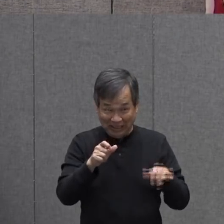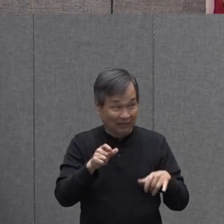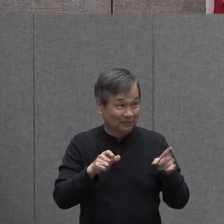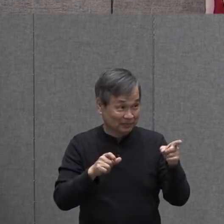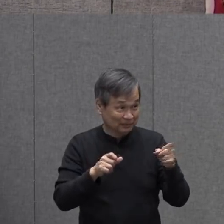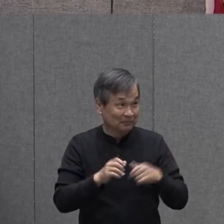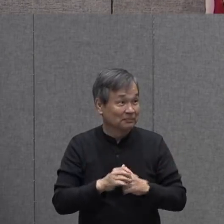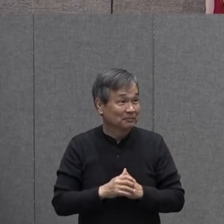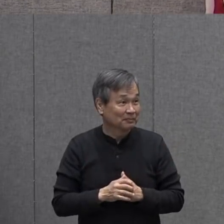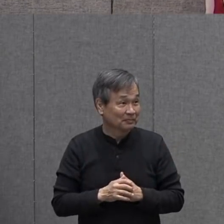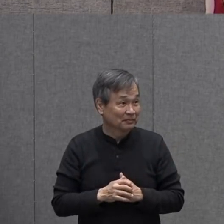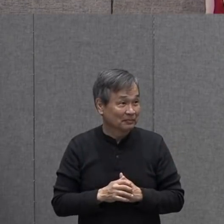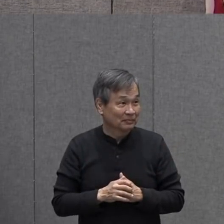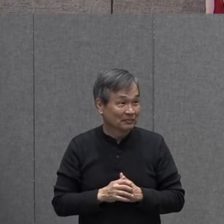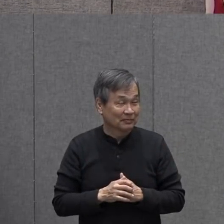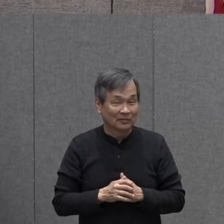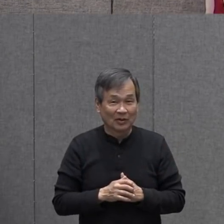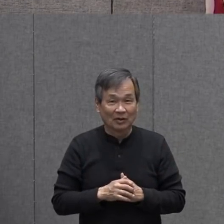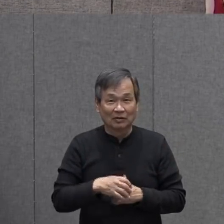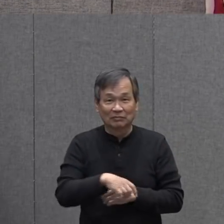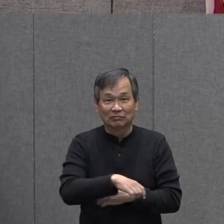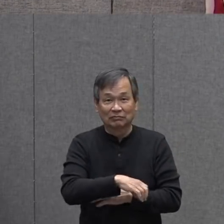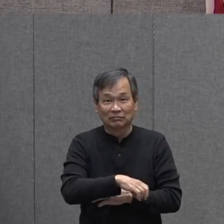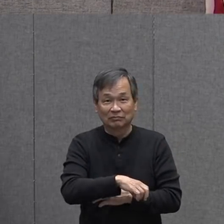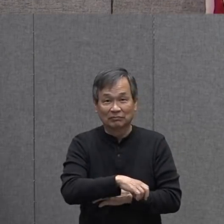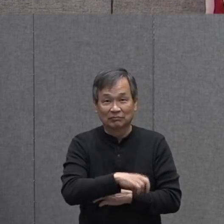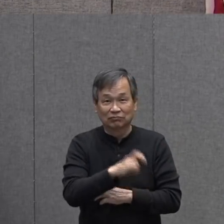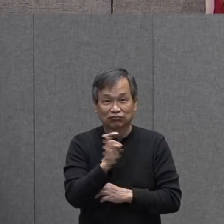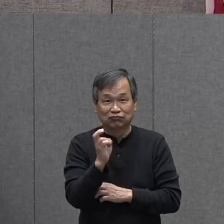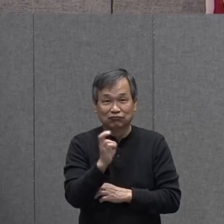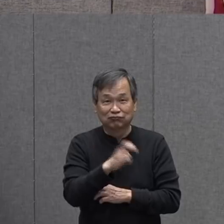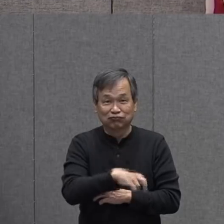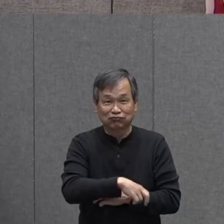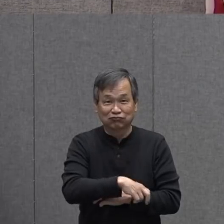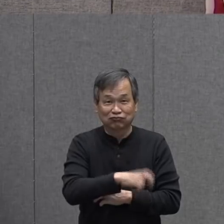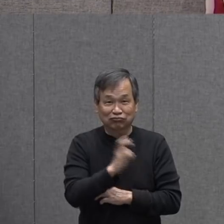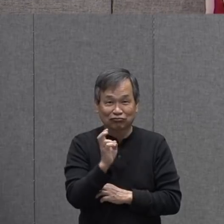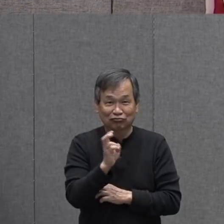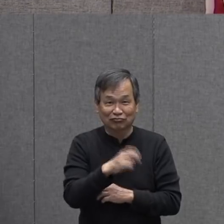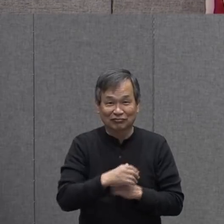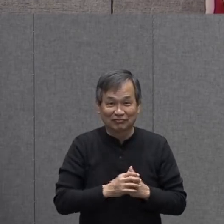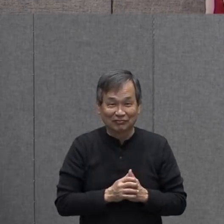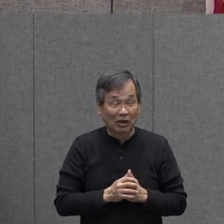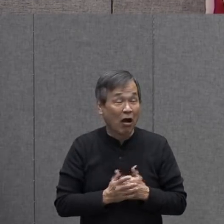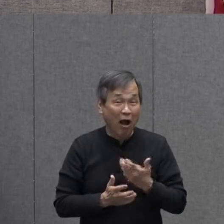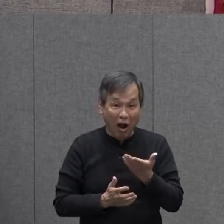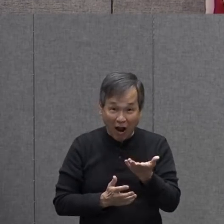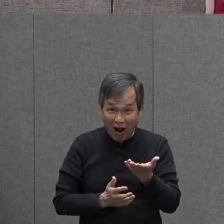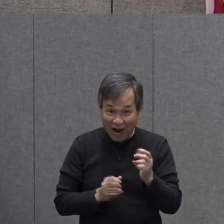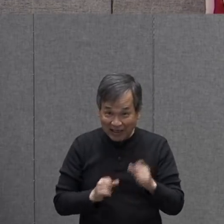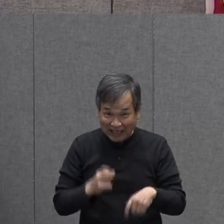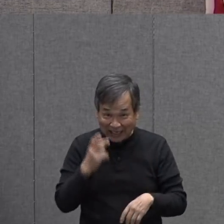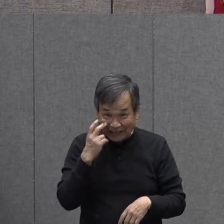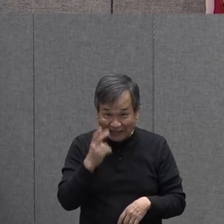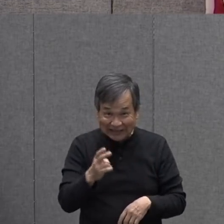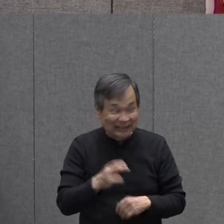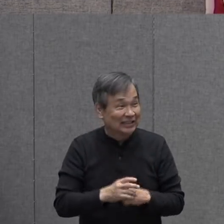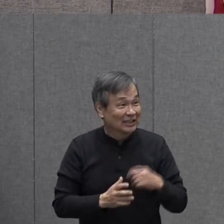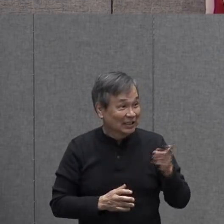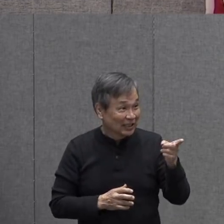and then this front part moves up and down. And maybe you can see here,